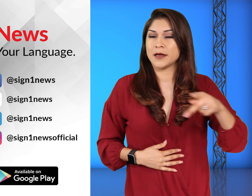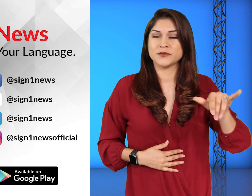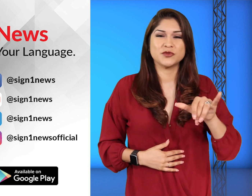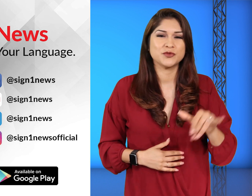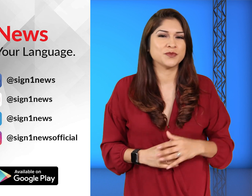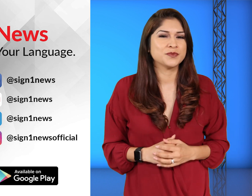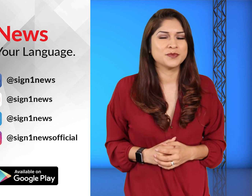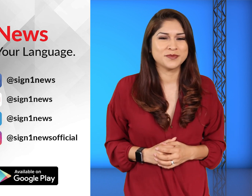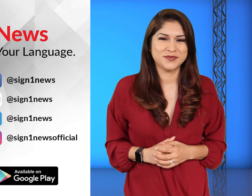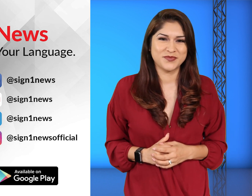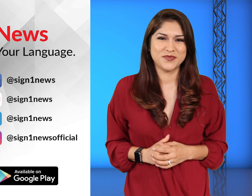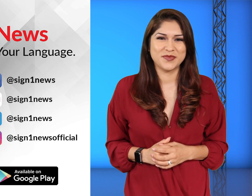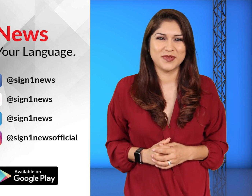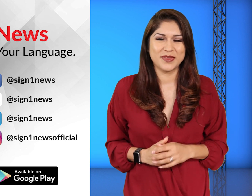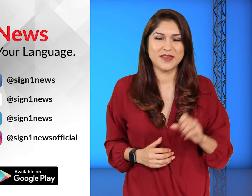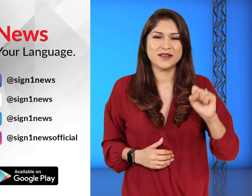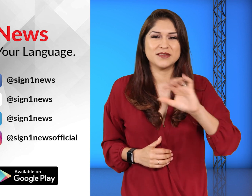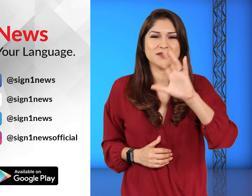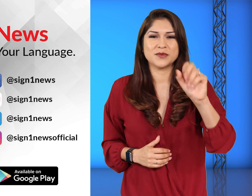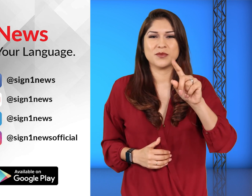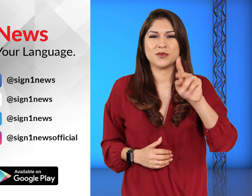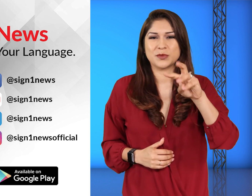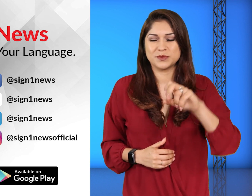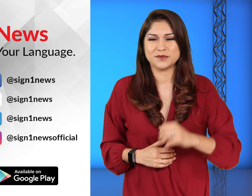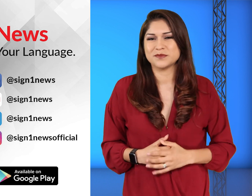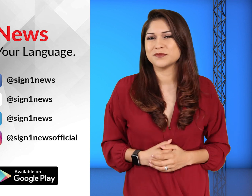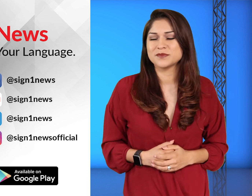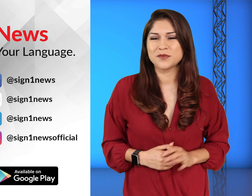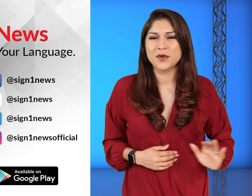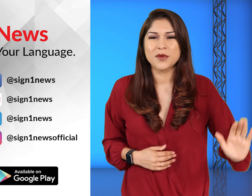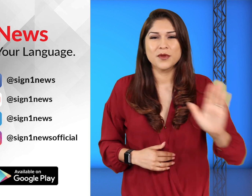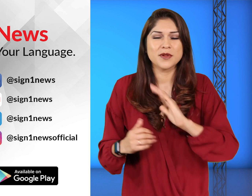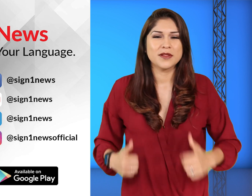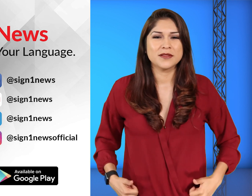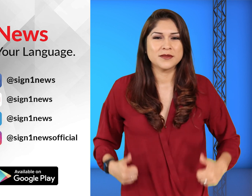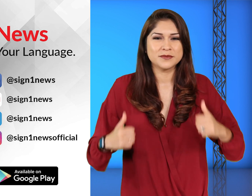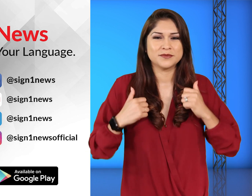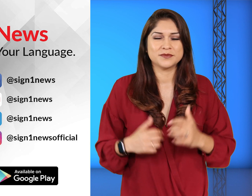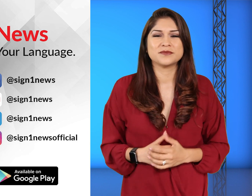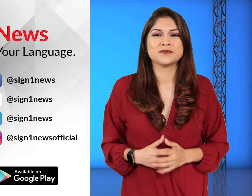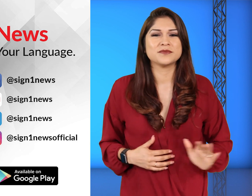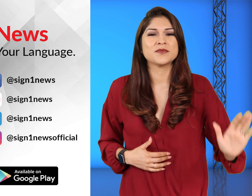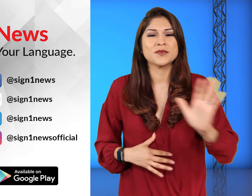app too. Sign1News. Your life.